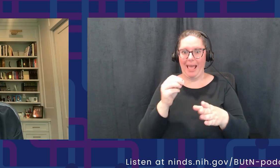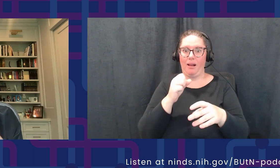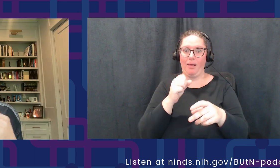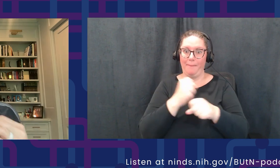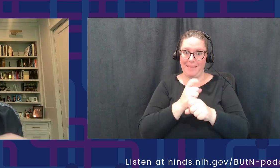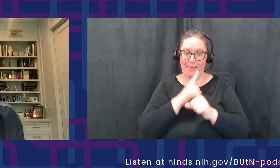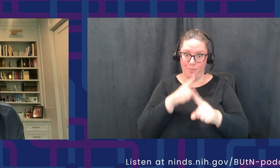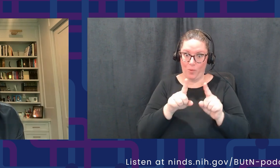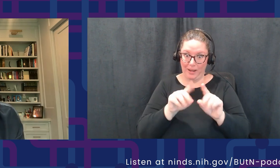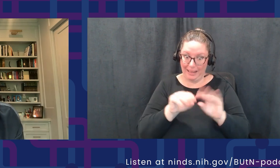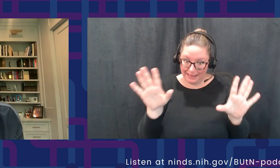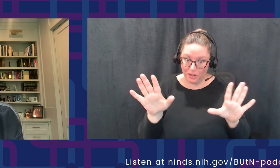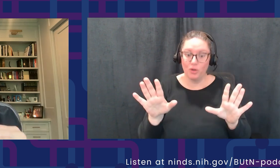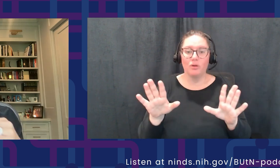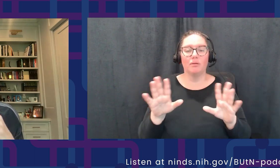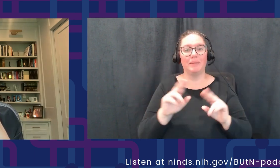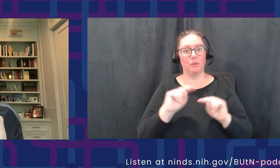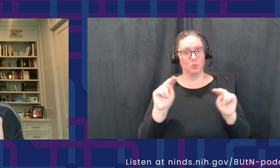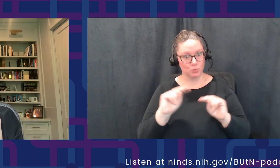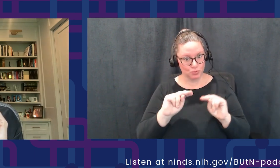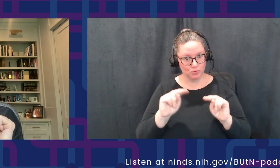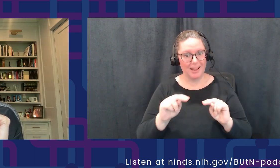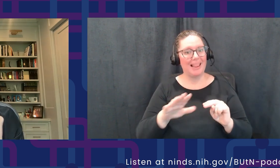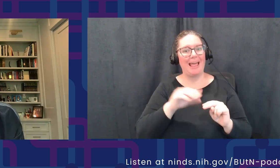objective about it, and don't engage.